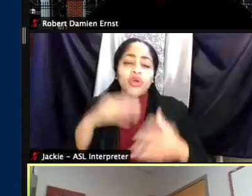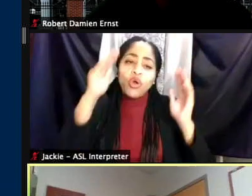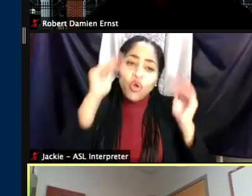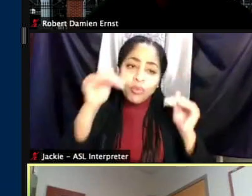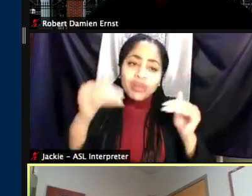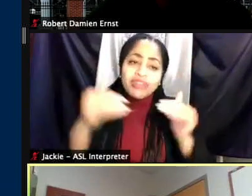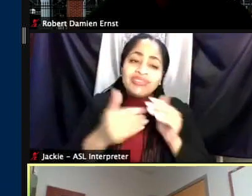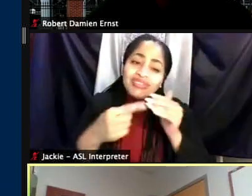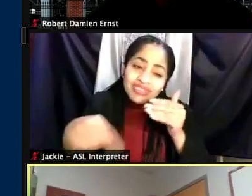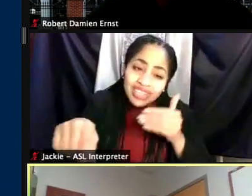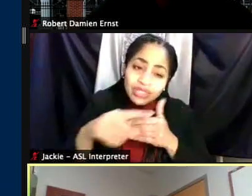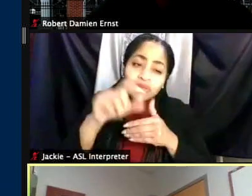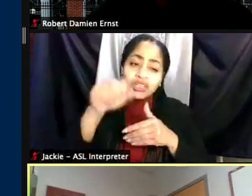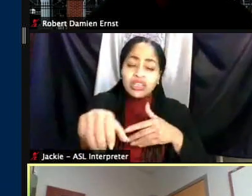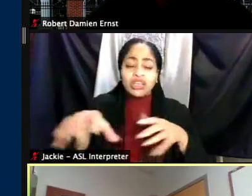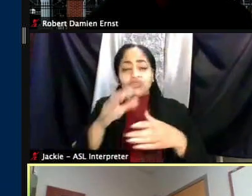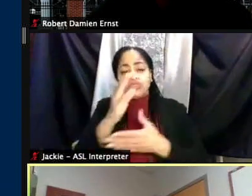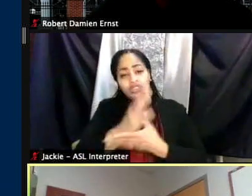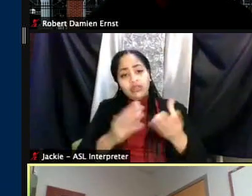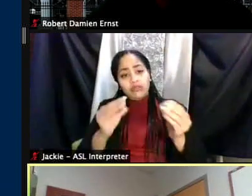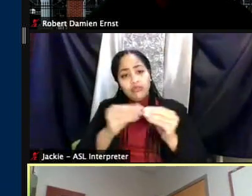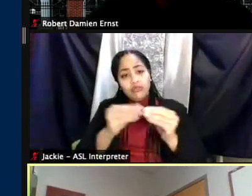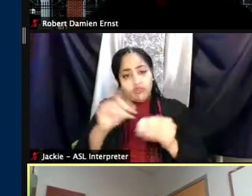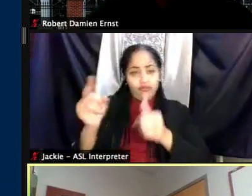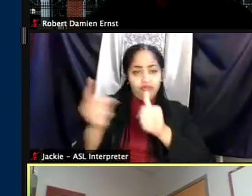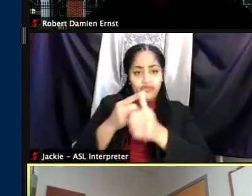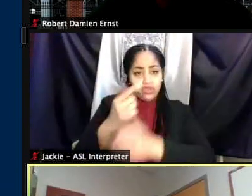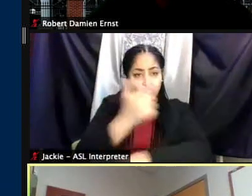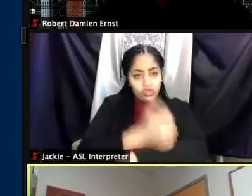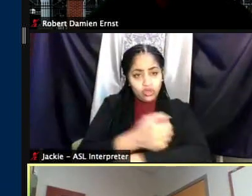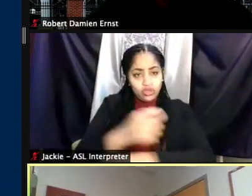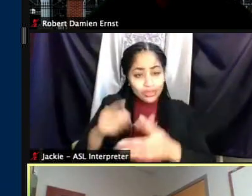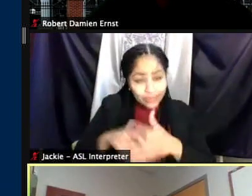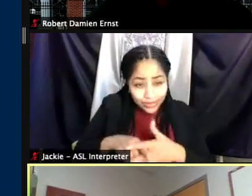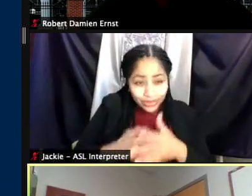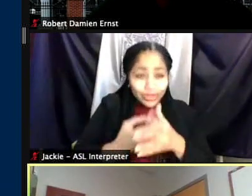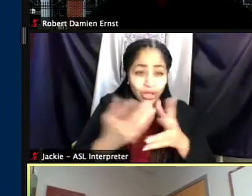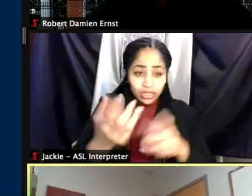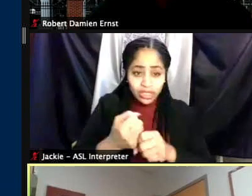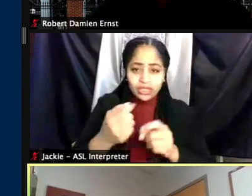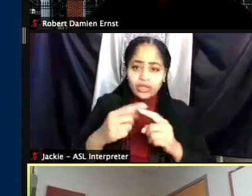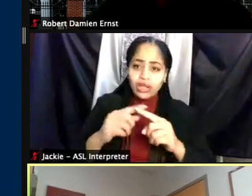we'll be able to do some of those first doses and actually start to get to our 65 and overs.